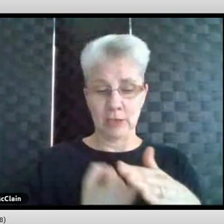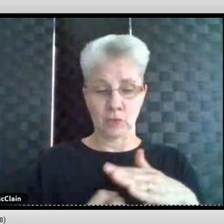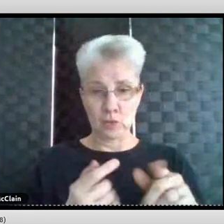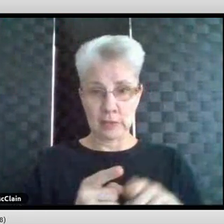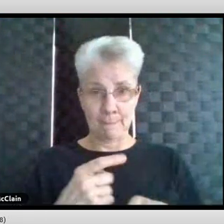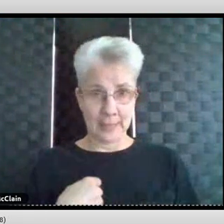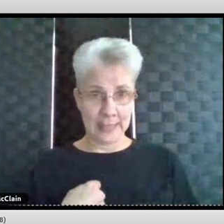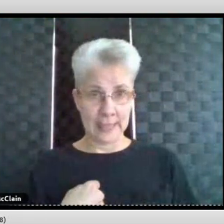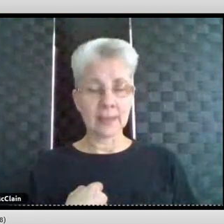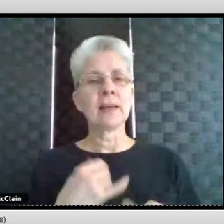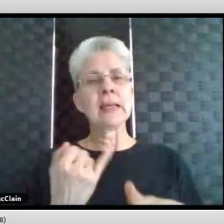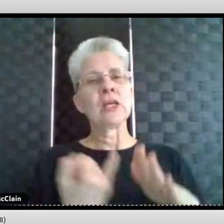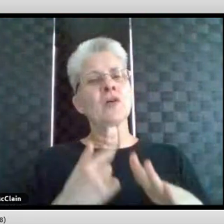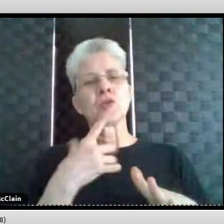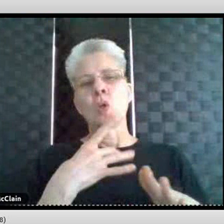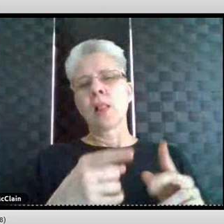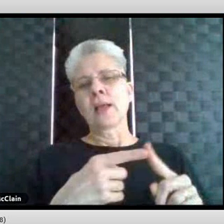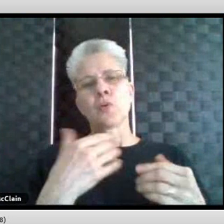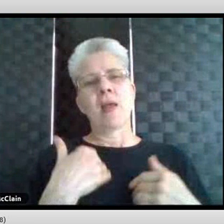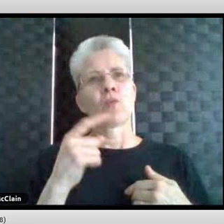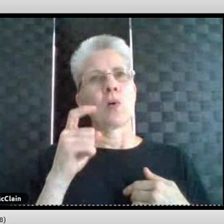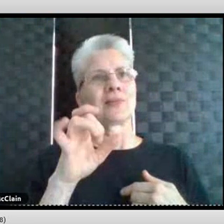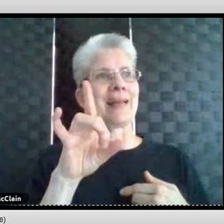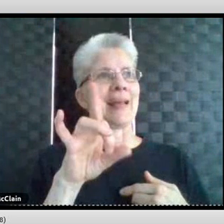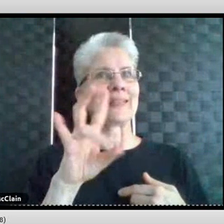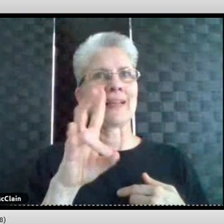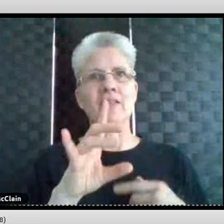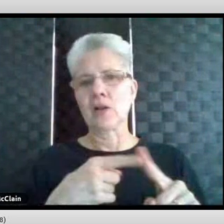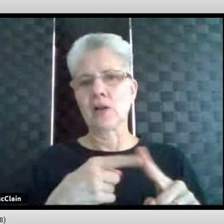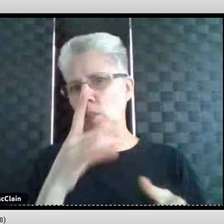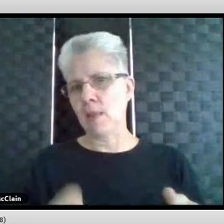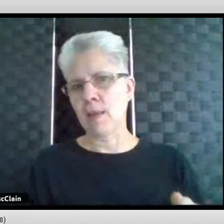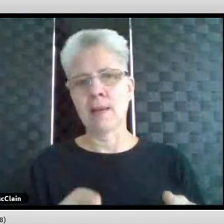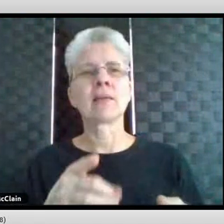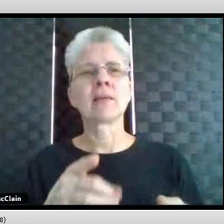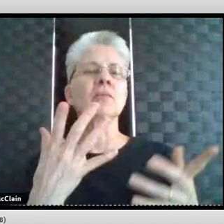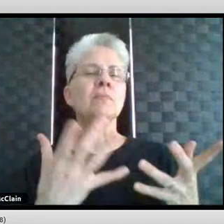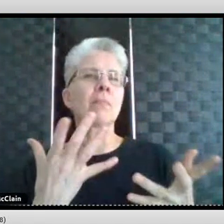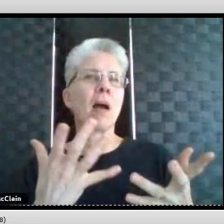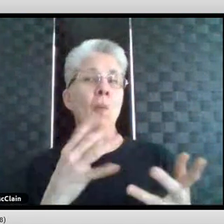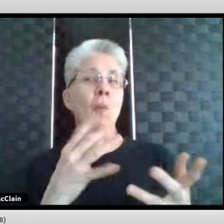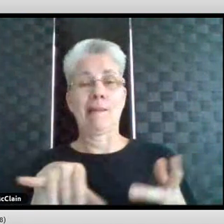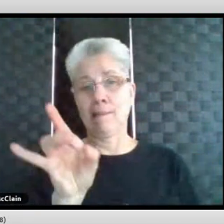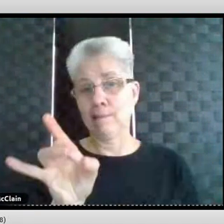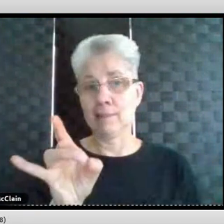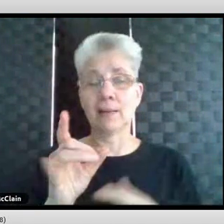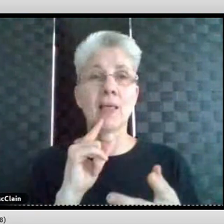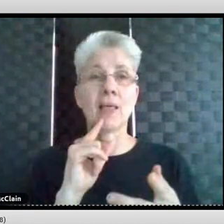introverts don't like to have a 187 friends. They might want eight and they're closer relationships,